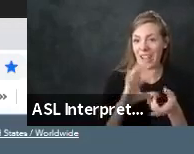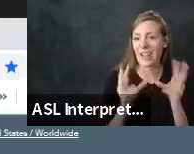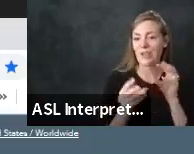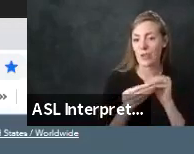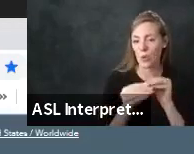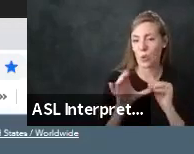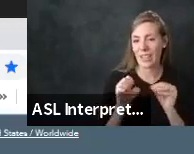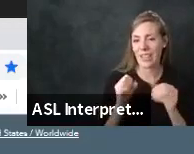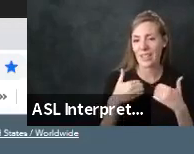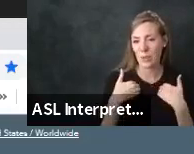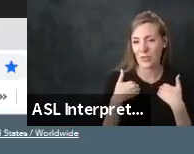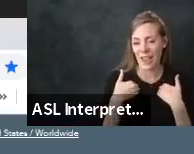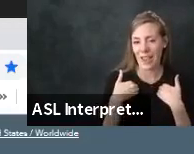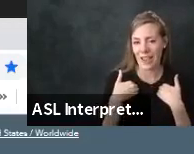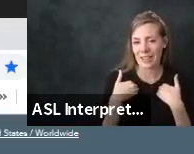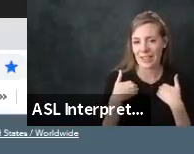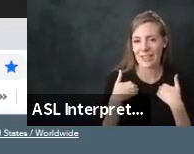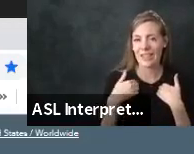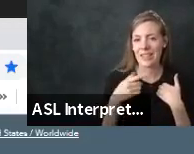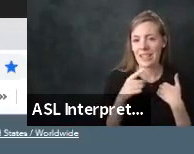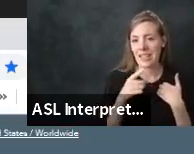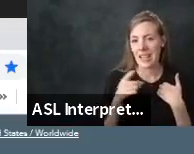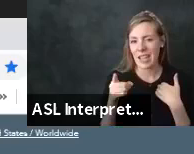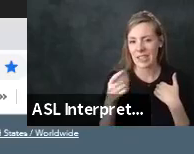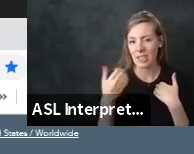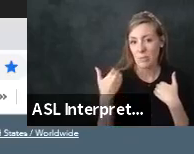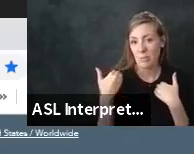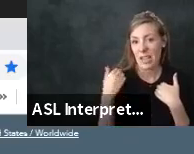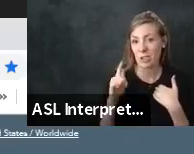had in the county is and this is the last 24 hours.